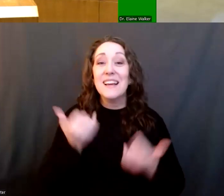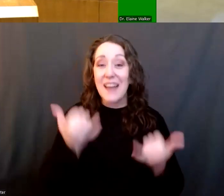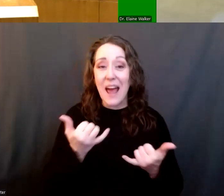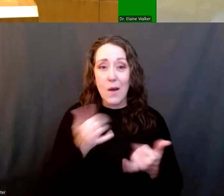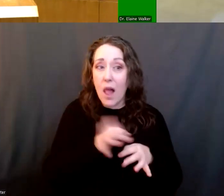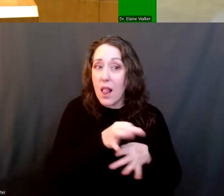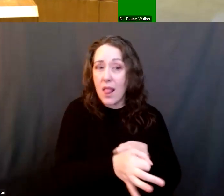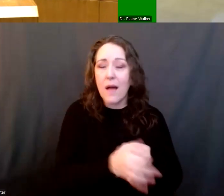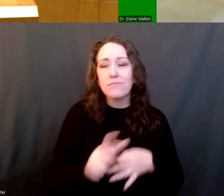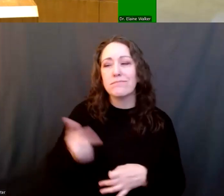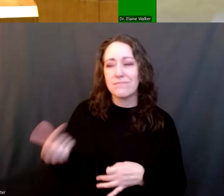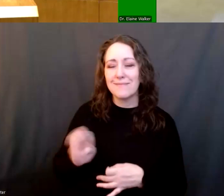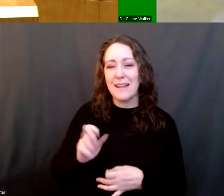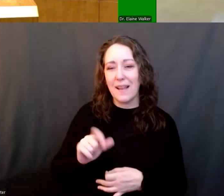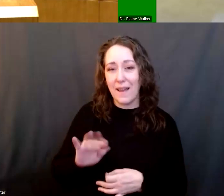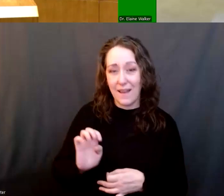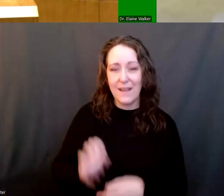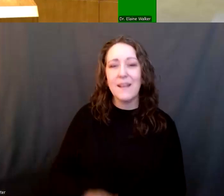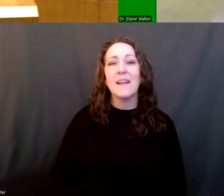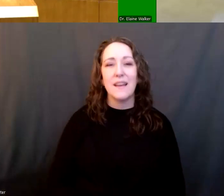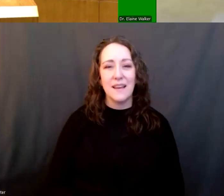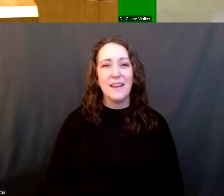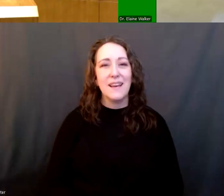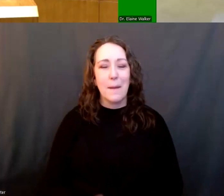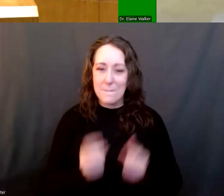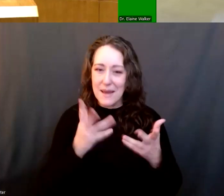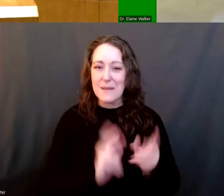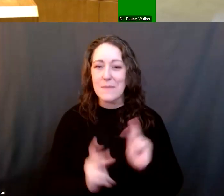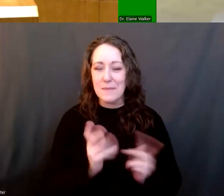it over to Elaine and Elaine there's a lot of people here and we're all looking forward to your